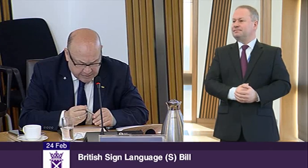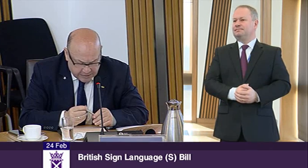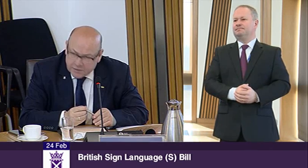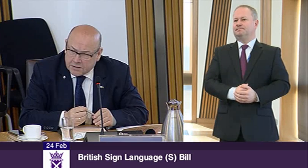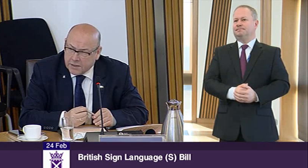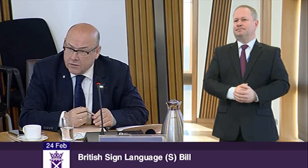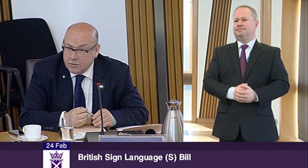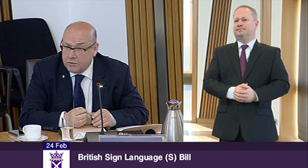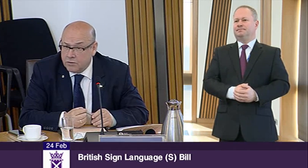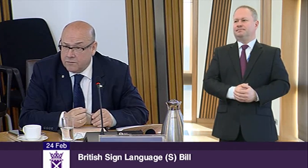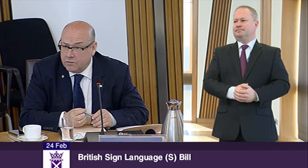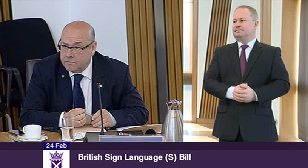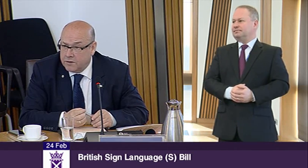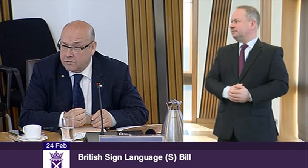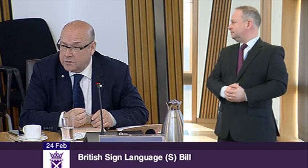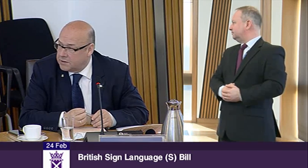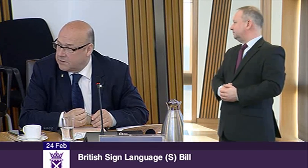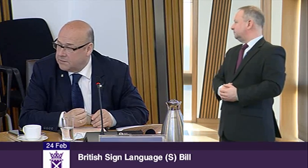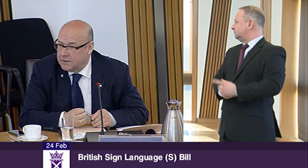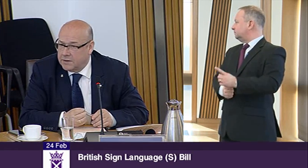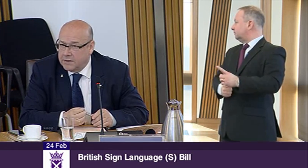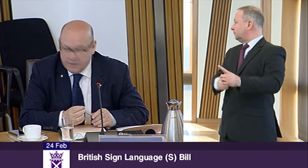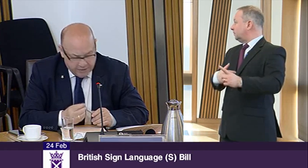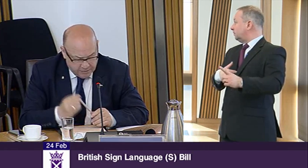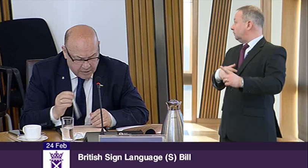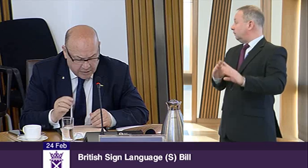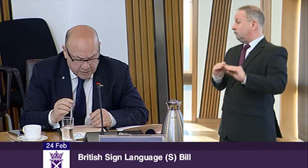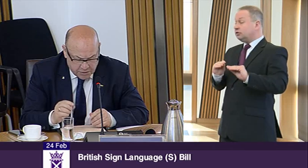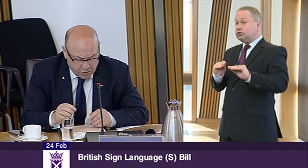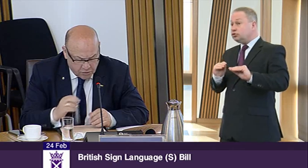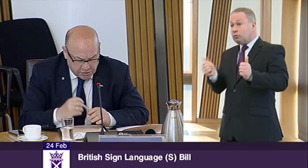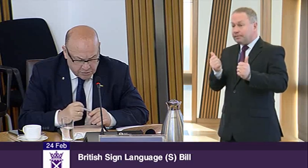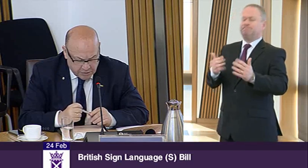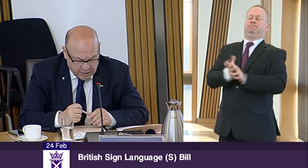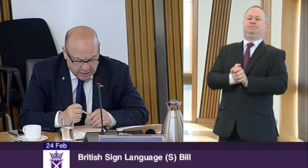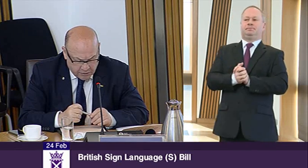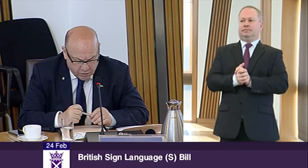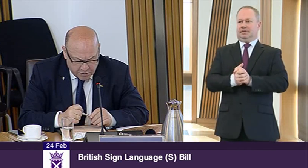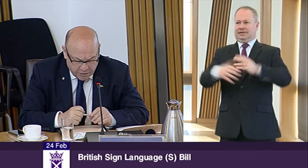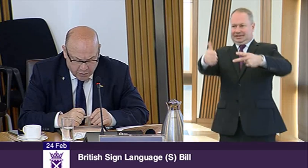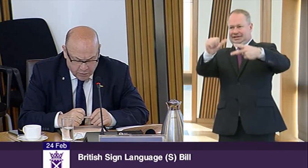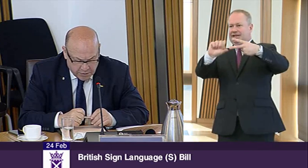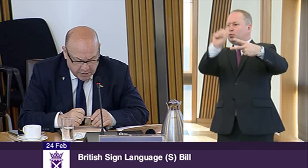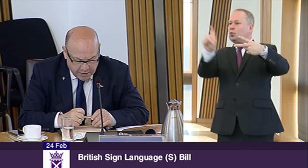James Dornan: Okay. I will take you on to another question. Should the bill include